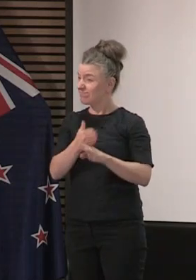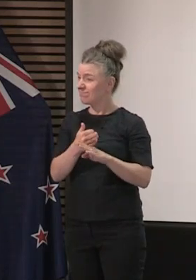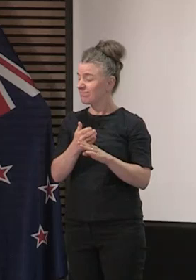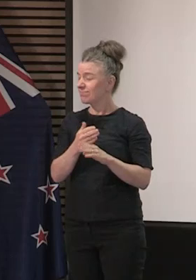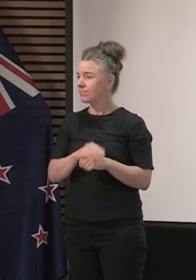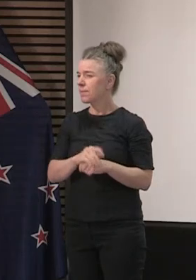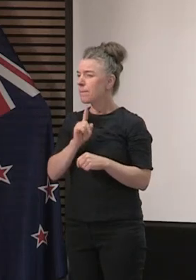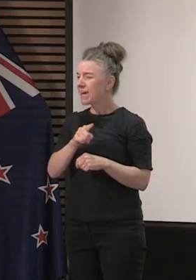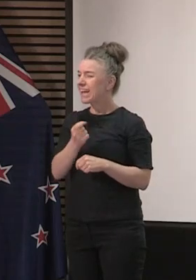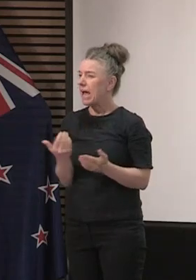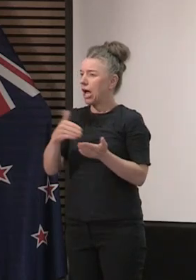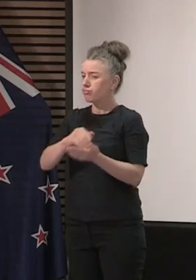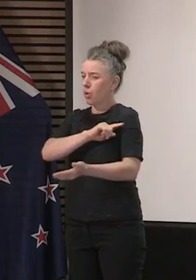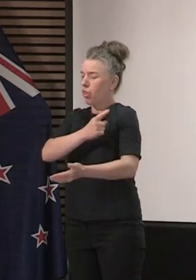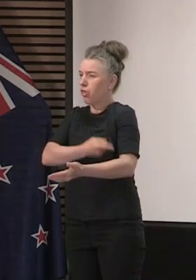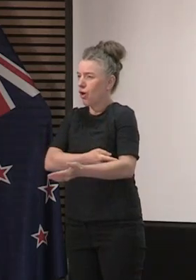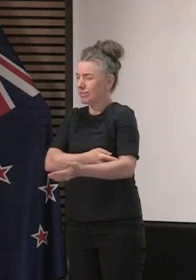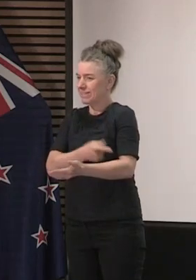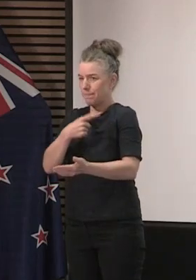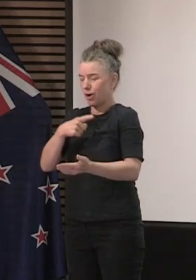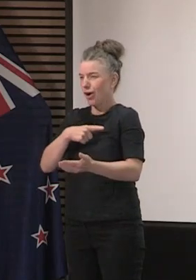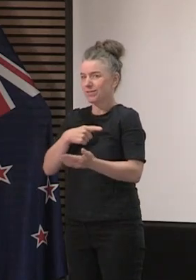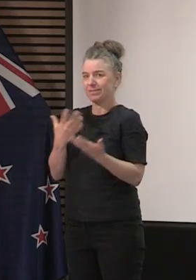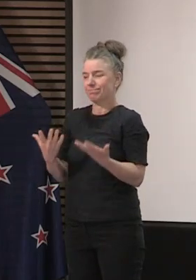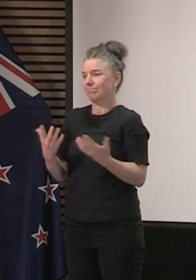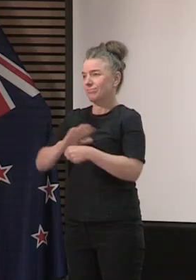business as usual for them,